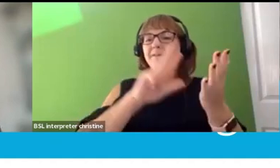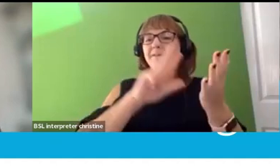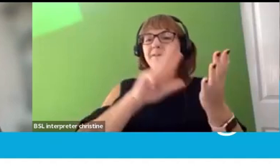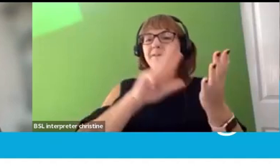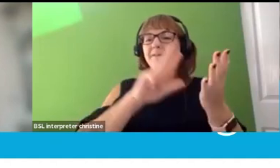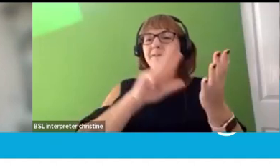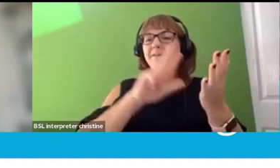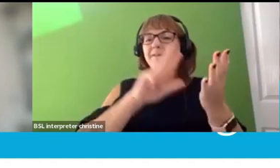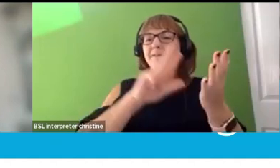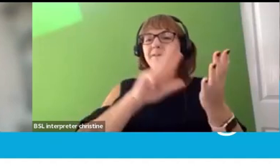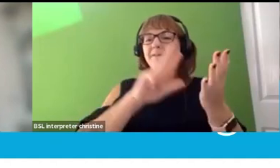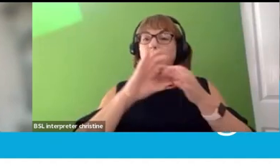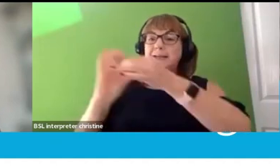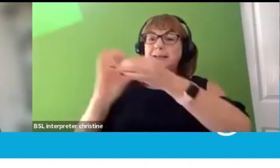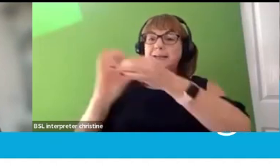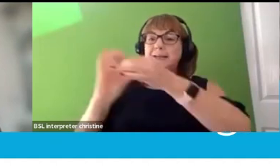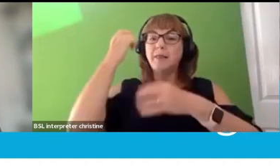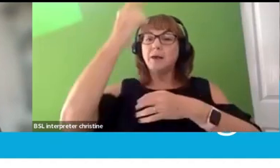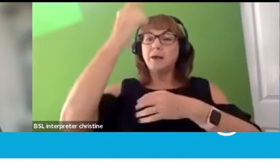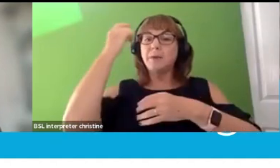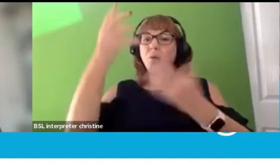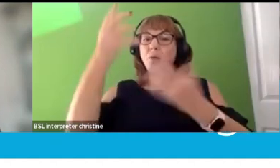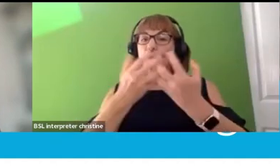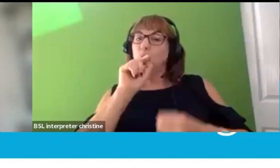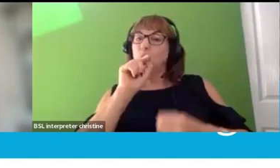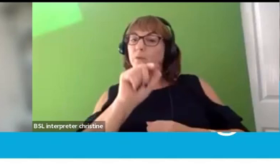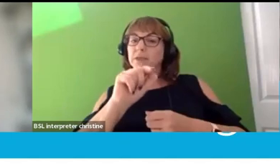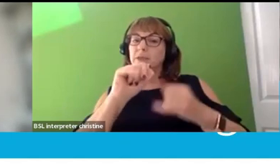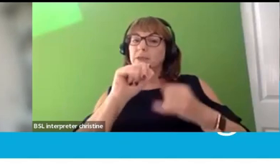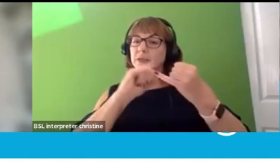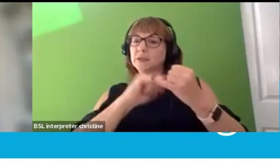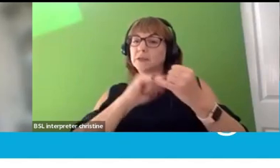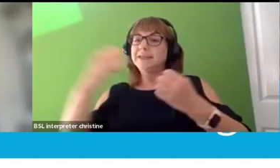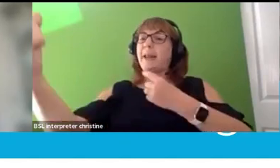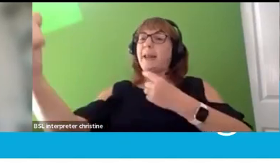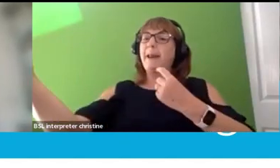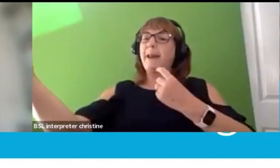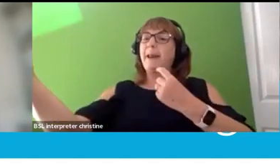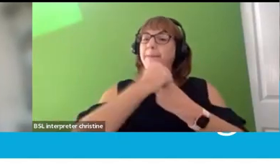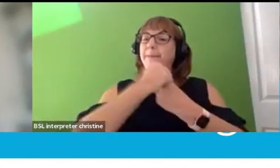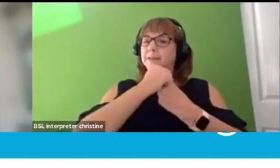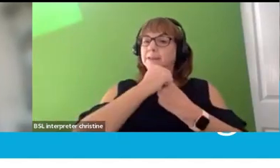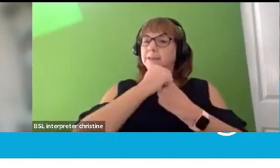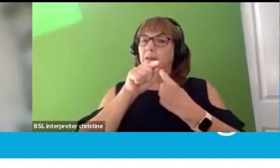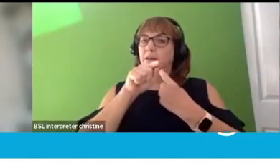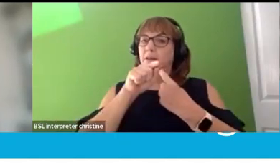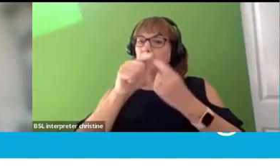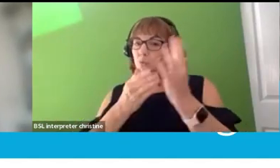about how these senses impact us, but we see these all throughout the Bible. So our sense of sight